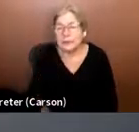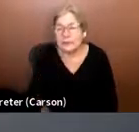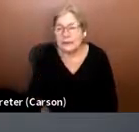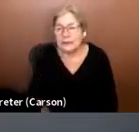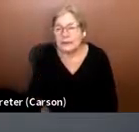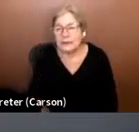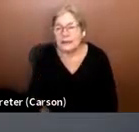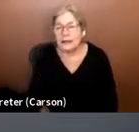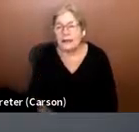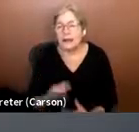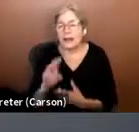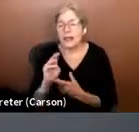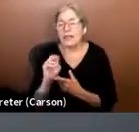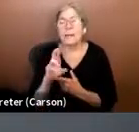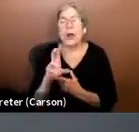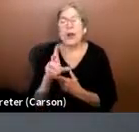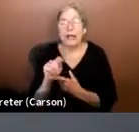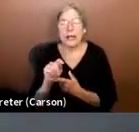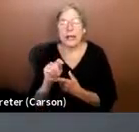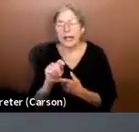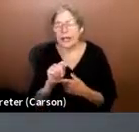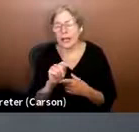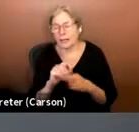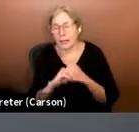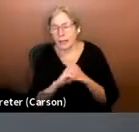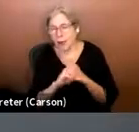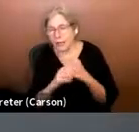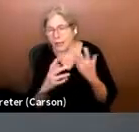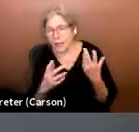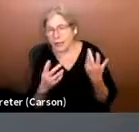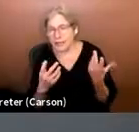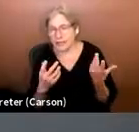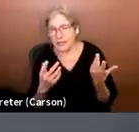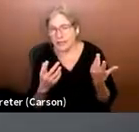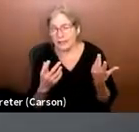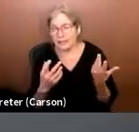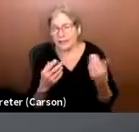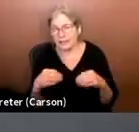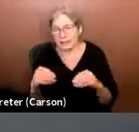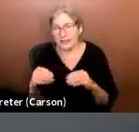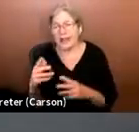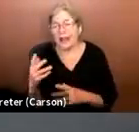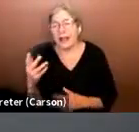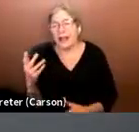market for this. Which is both on the end of how do we make